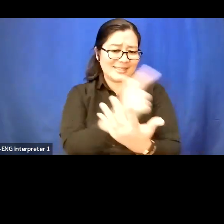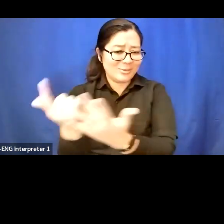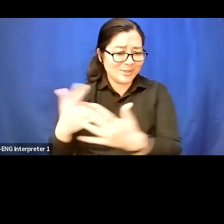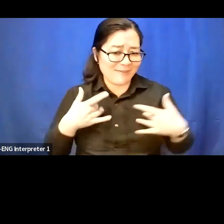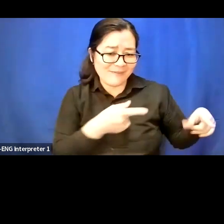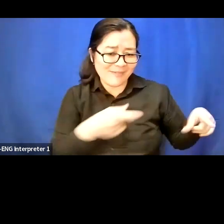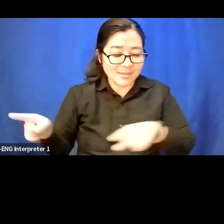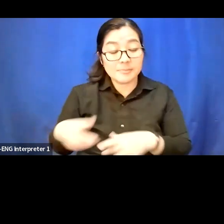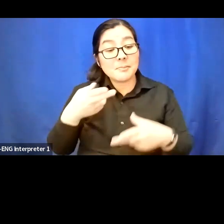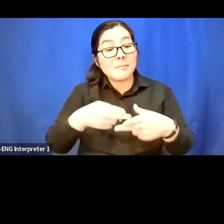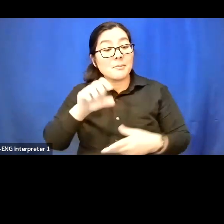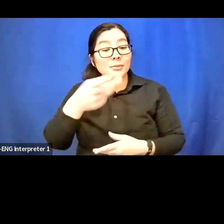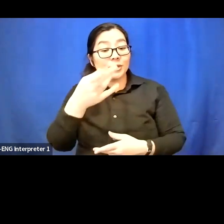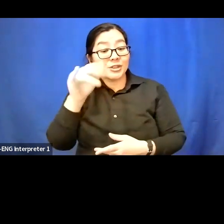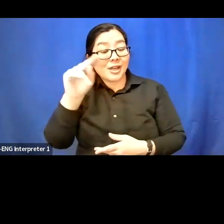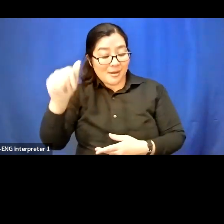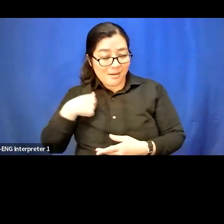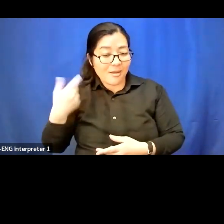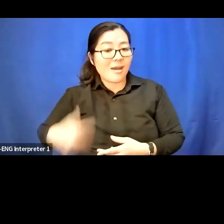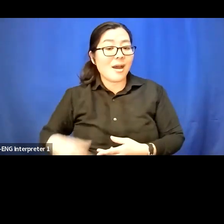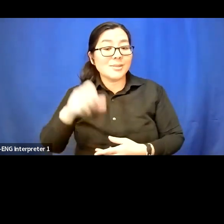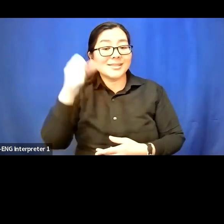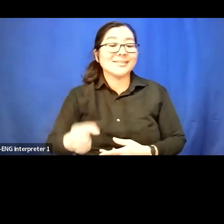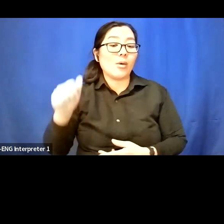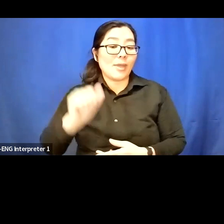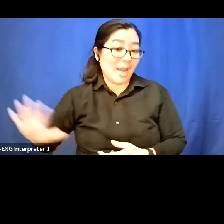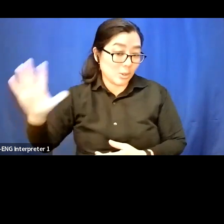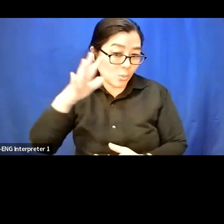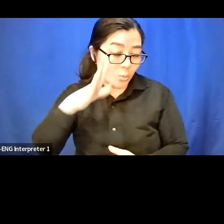My name is Shaina, and I am a South Asian woman with long, black hair, big,